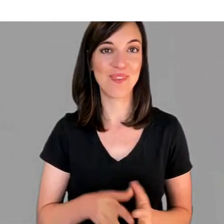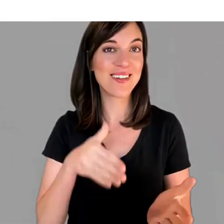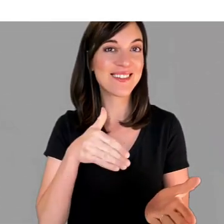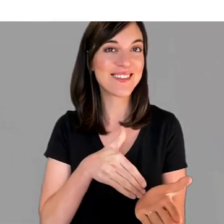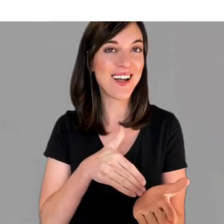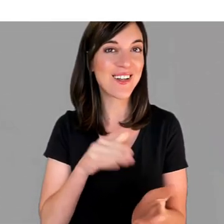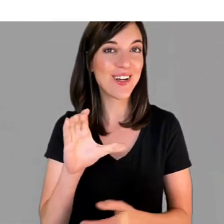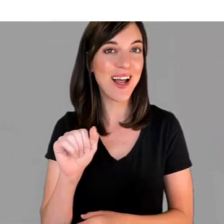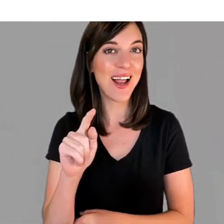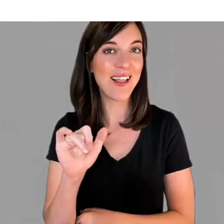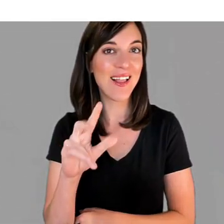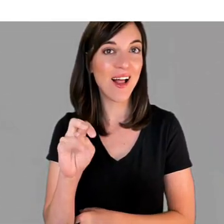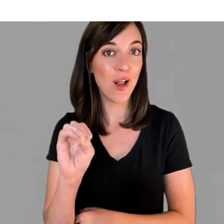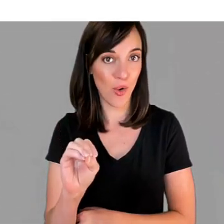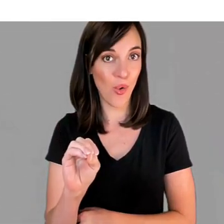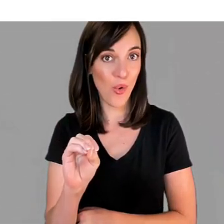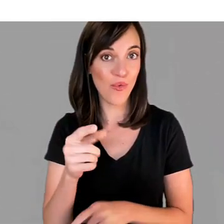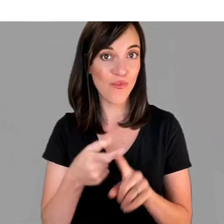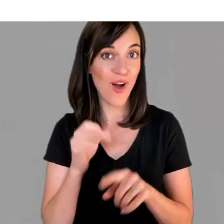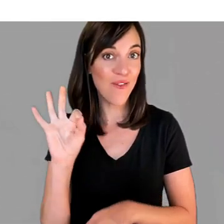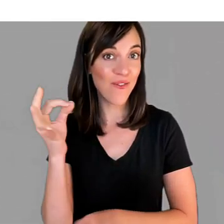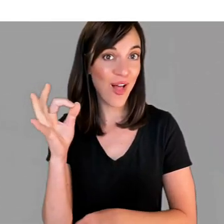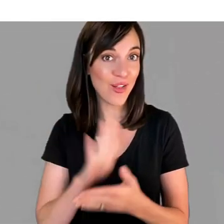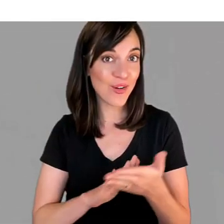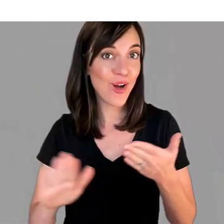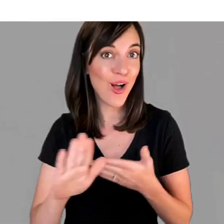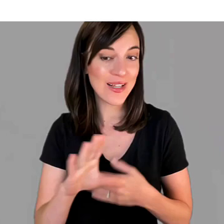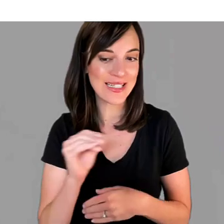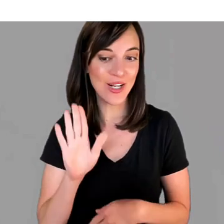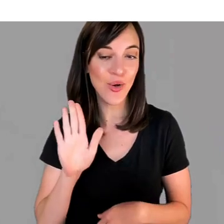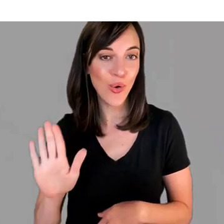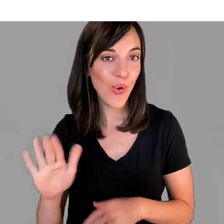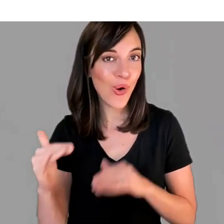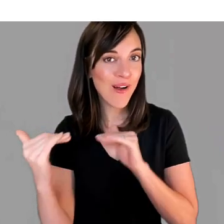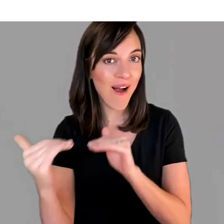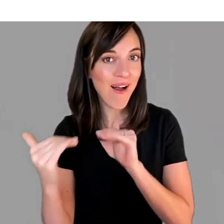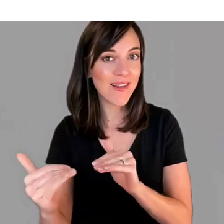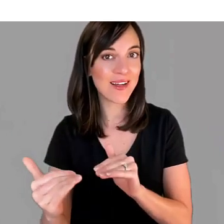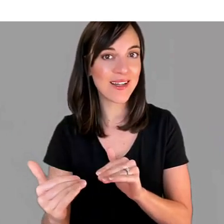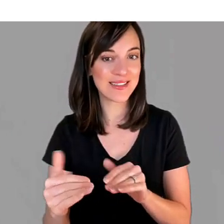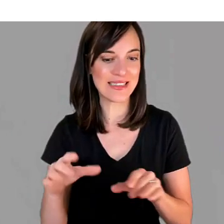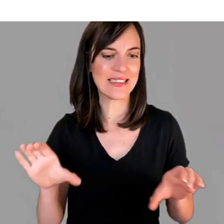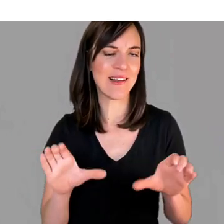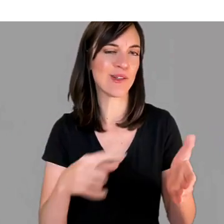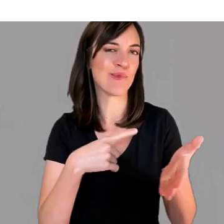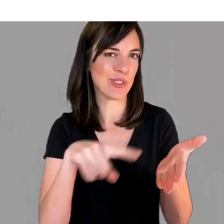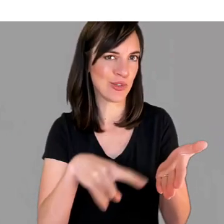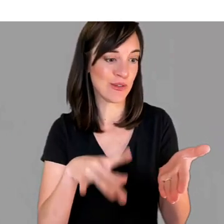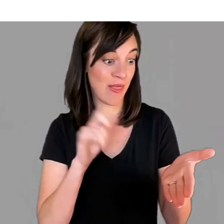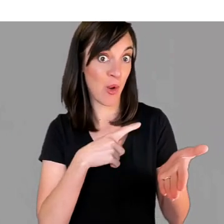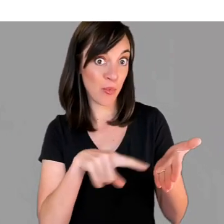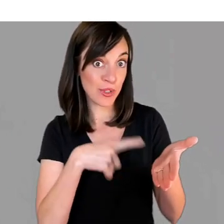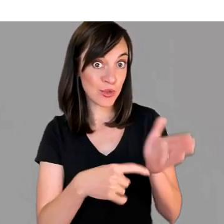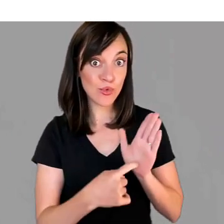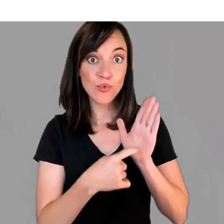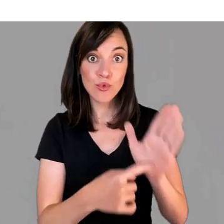A study conducted by Dr. Catalano from Flagler college and colleagues showed that the majority of teachers teaching students who are DHH